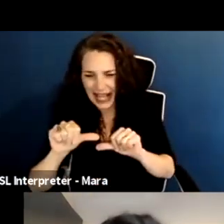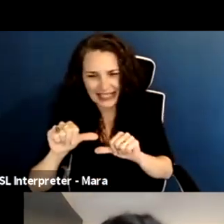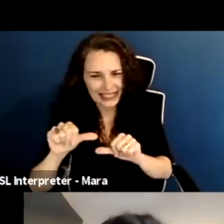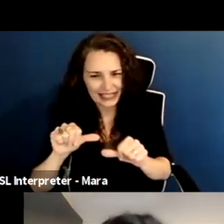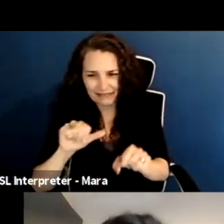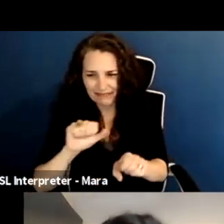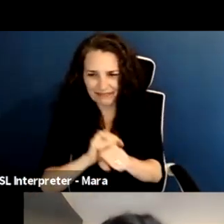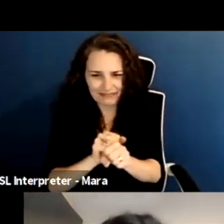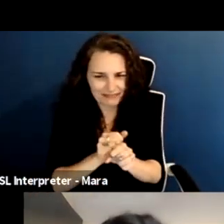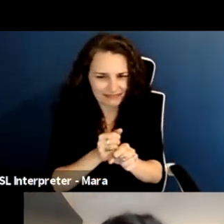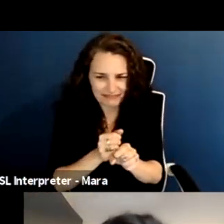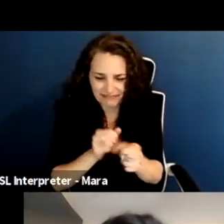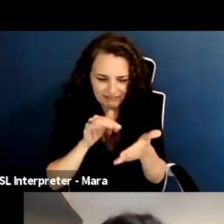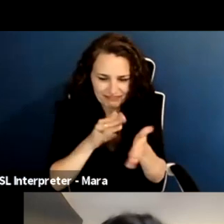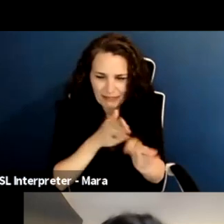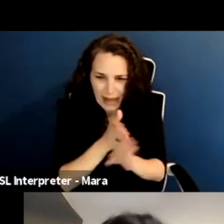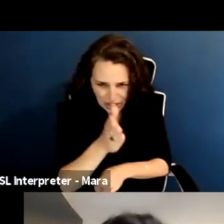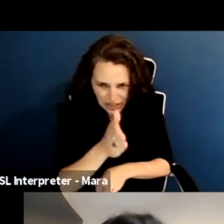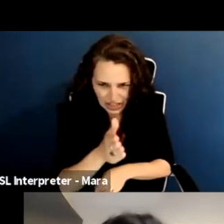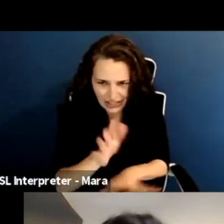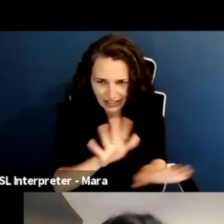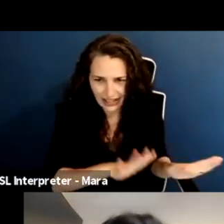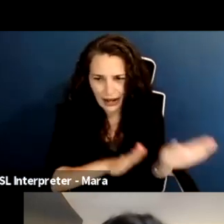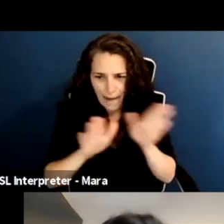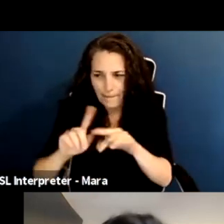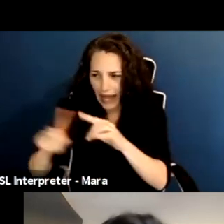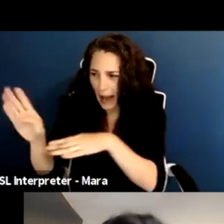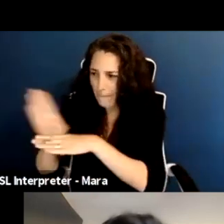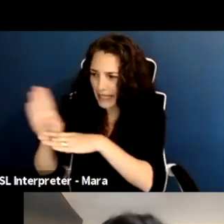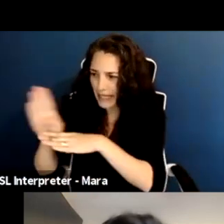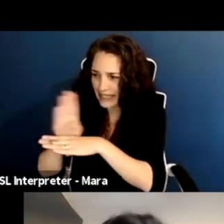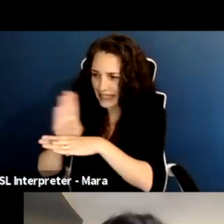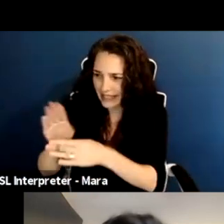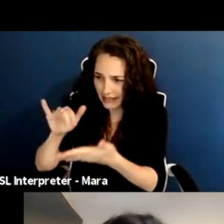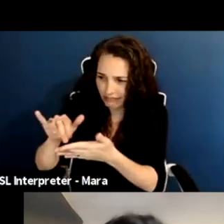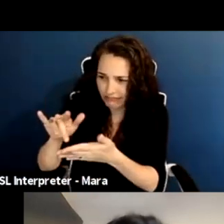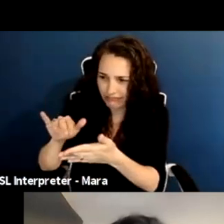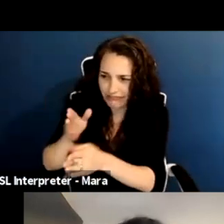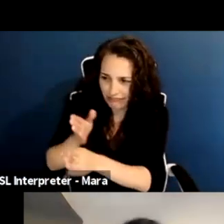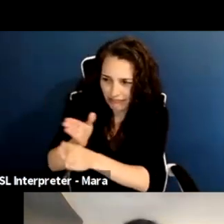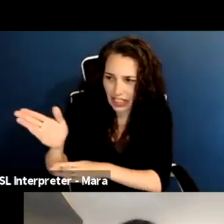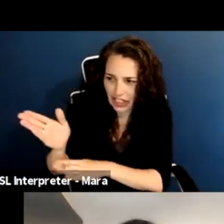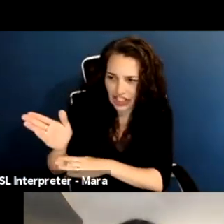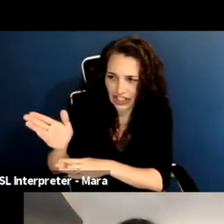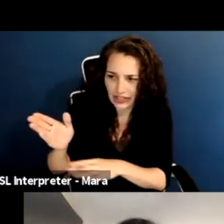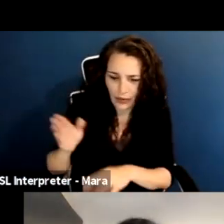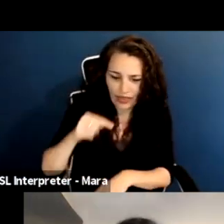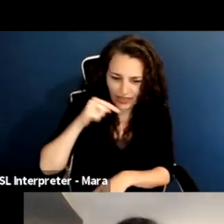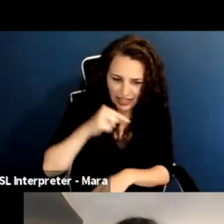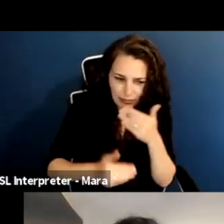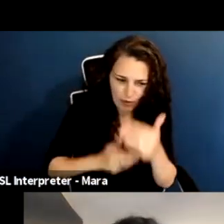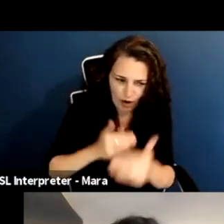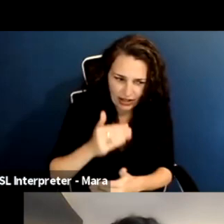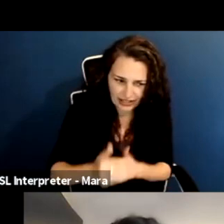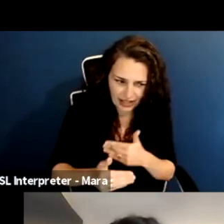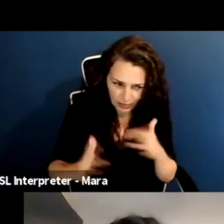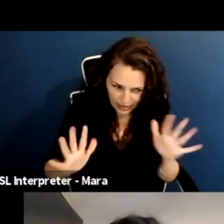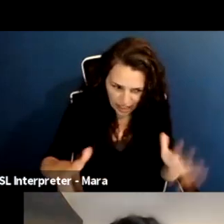So, coming across this project was really a challenge because really not understanding